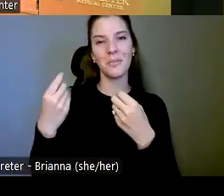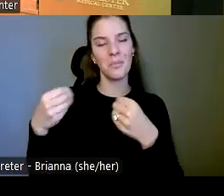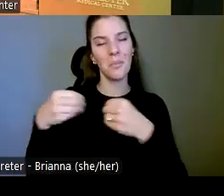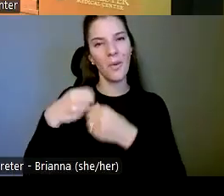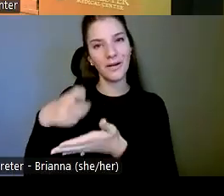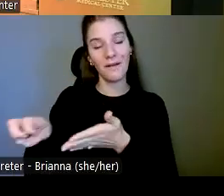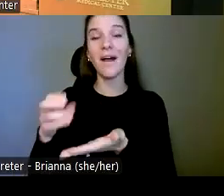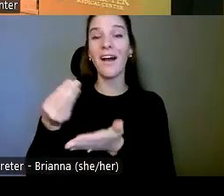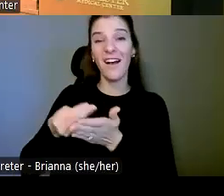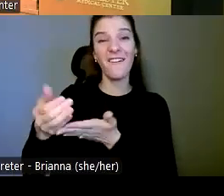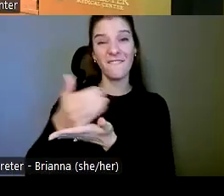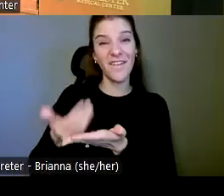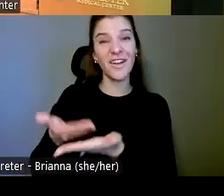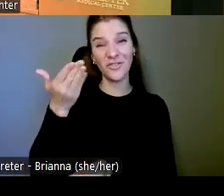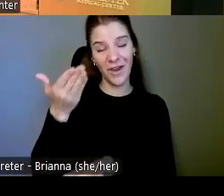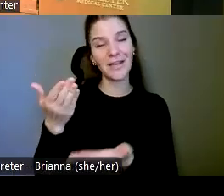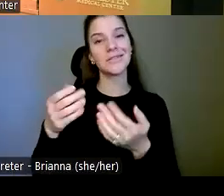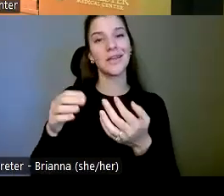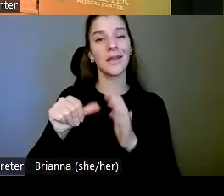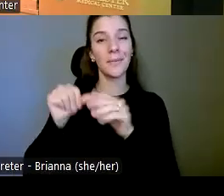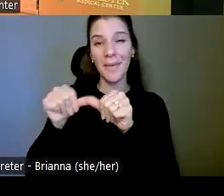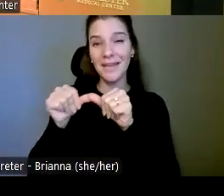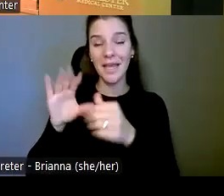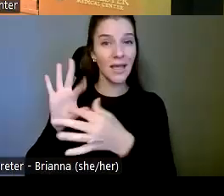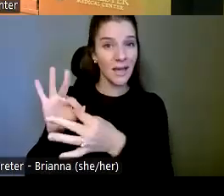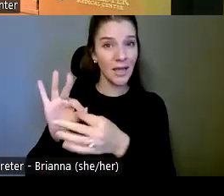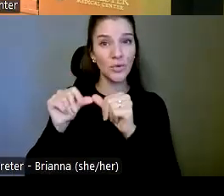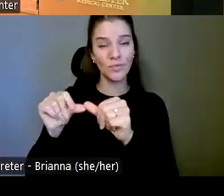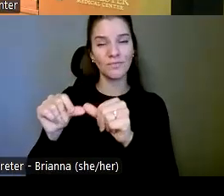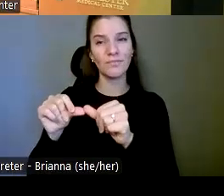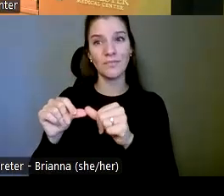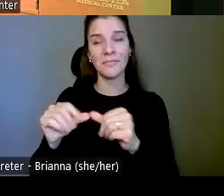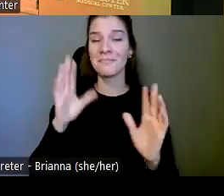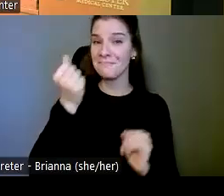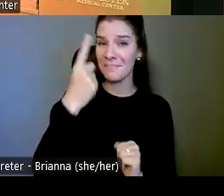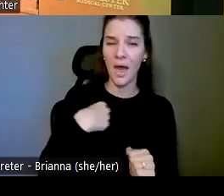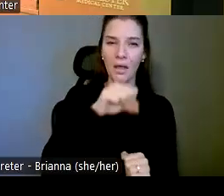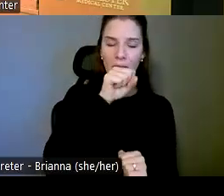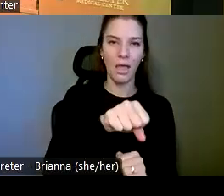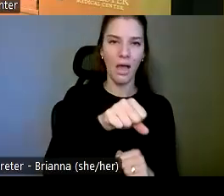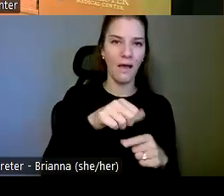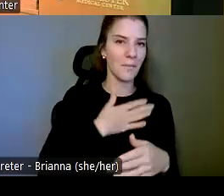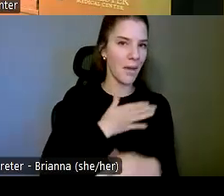of connections the relations all that I still I love practice I love my patients I love practice